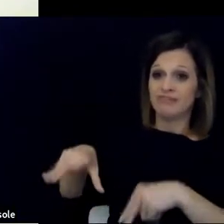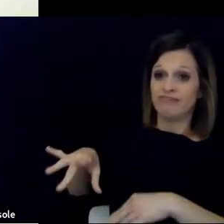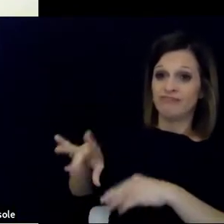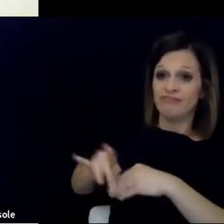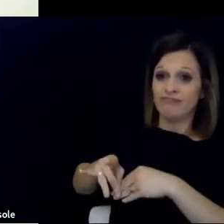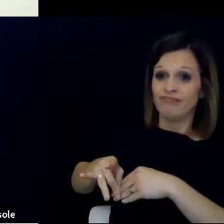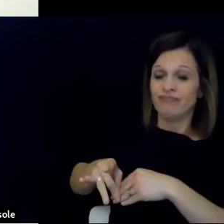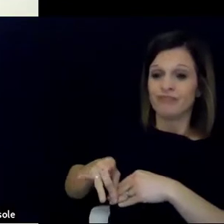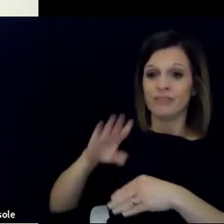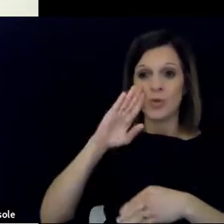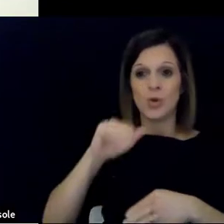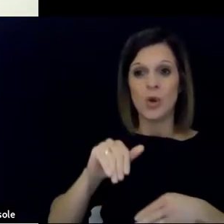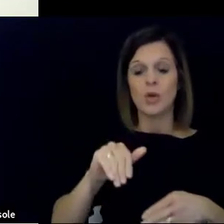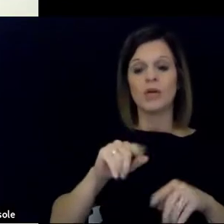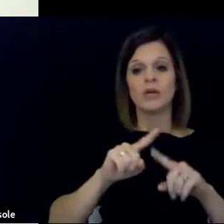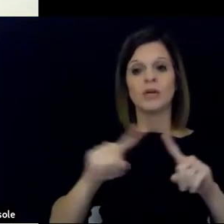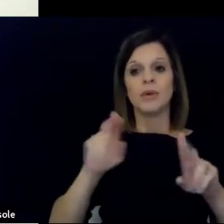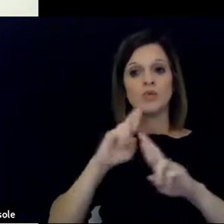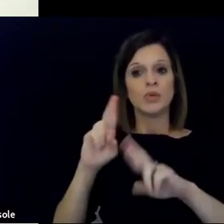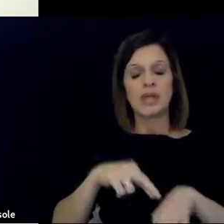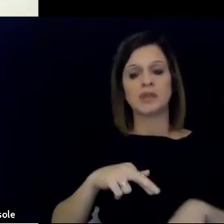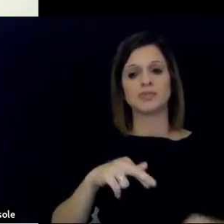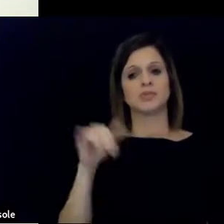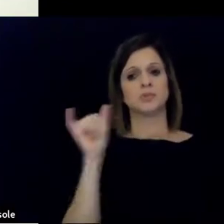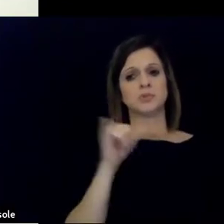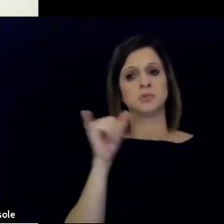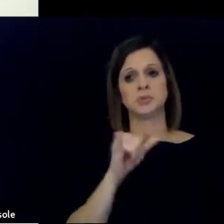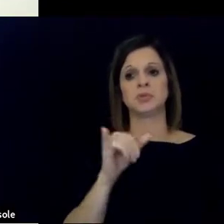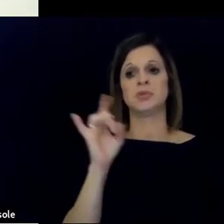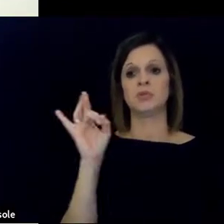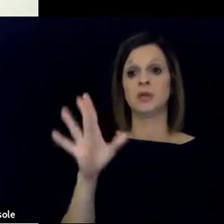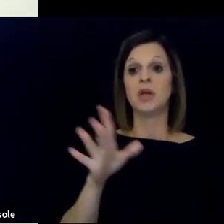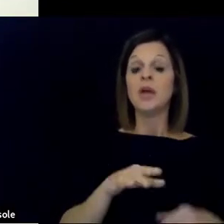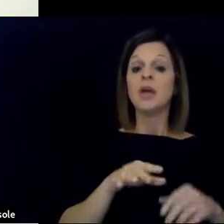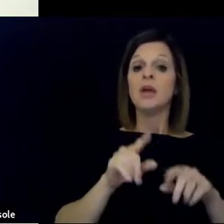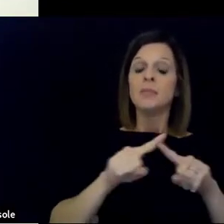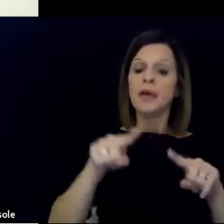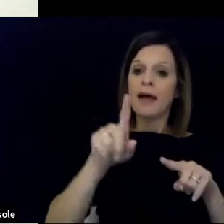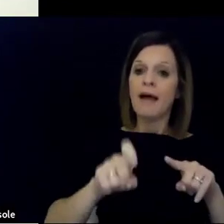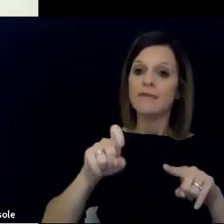So we have to recognize that when the kid is pulling the button out, is probably solving a problem for them.